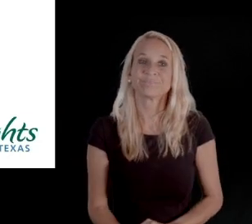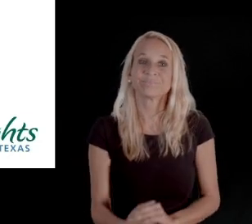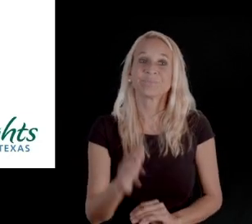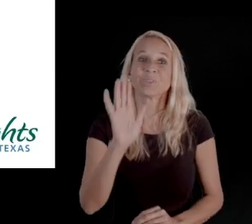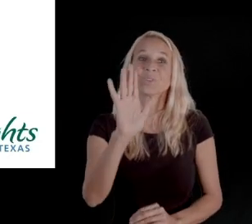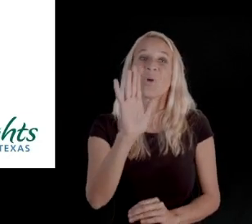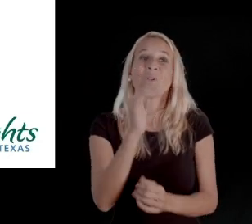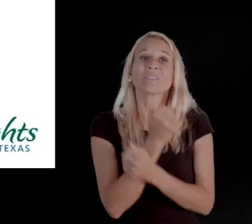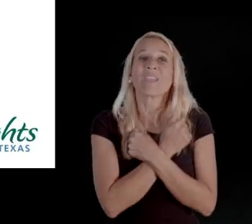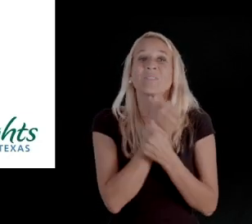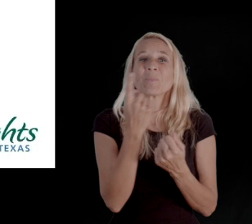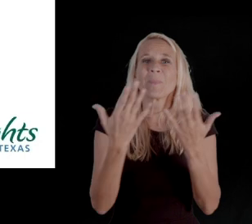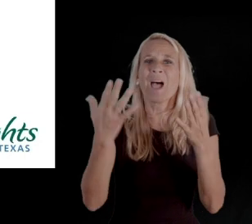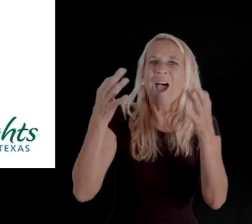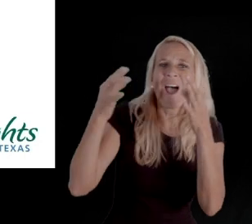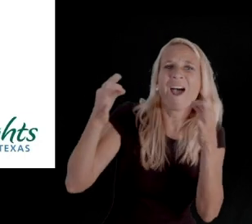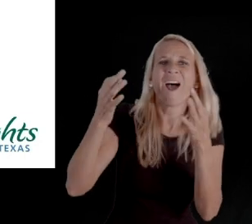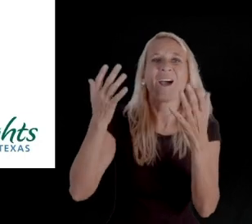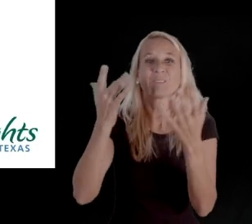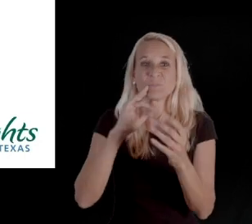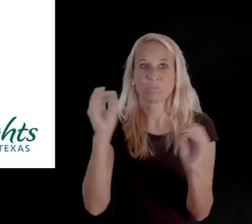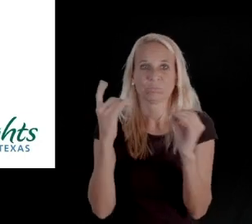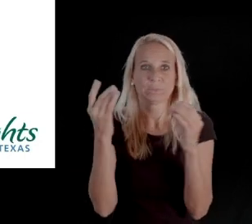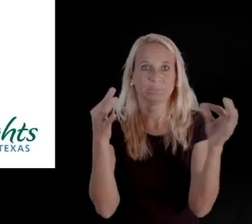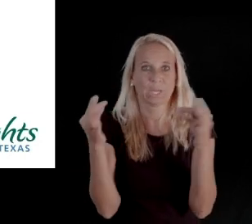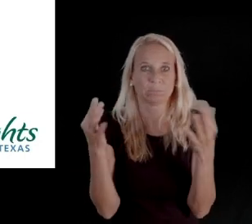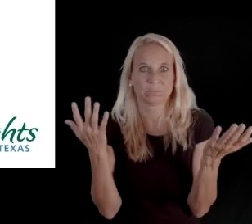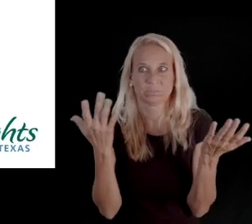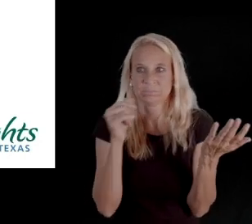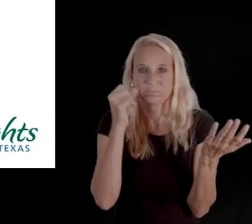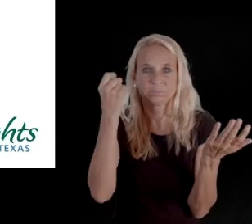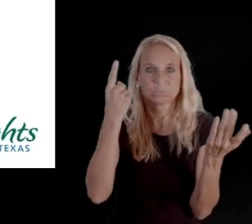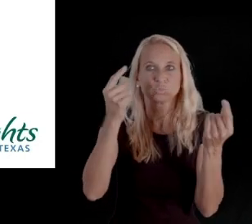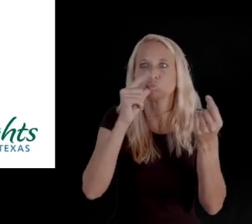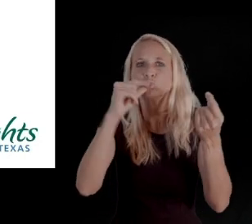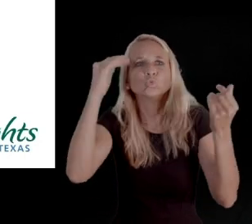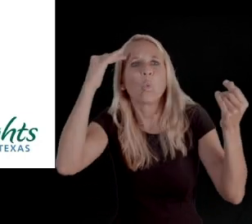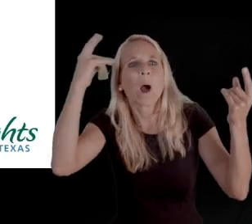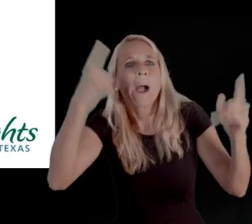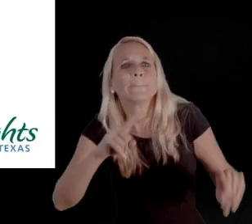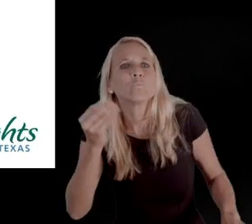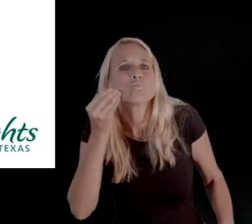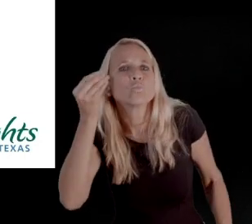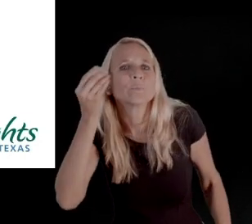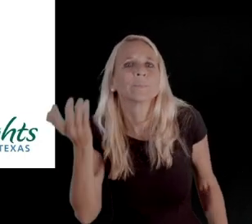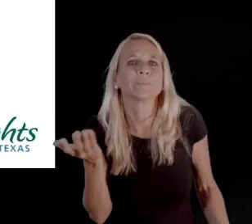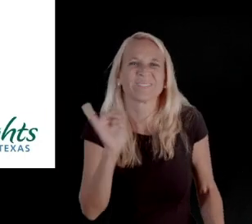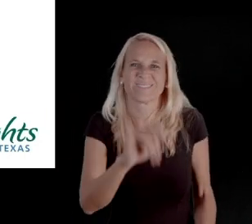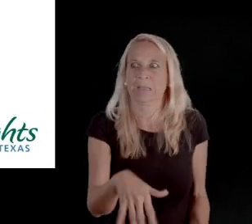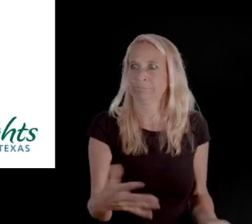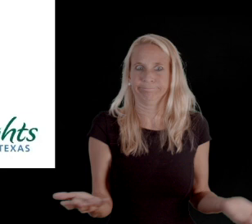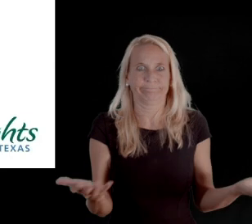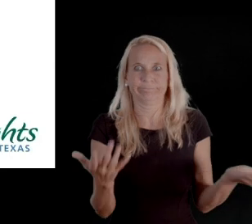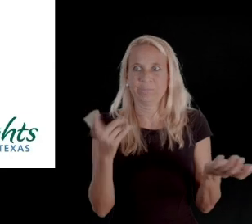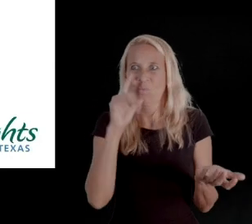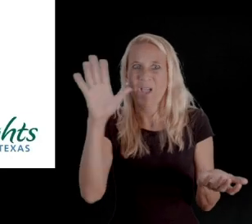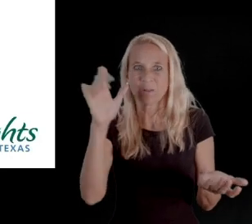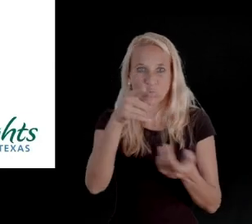be explained because no one's explained it that this is what's actually happening in the home, and this is your opportunity to do that, to paint your picture,